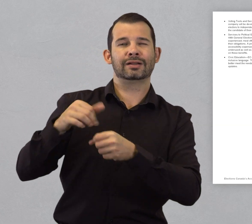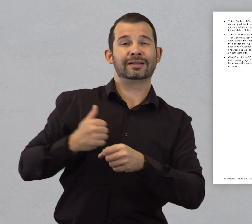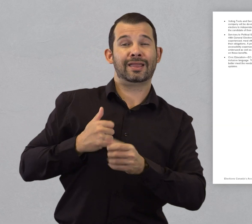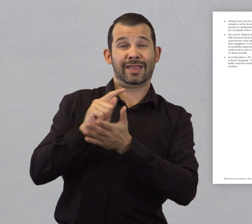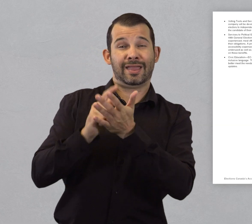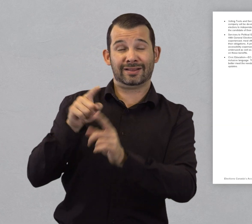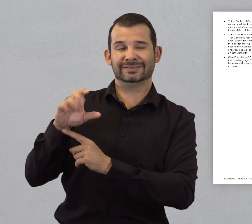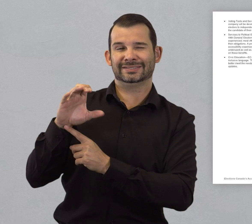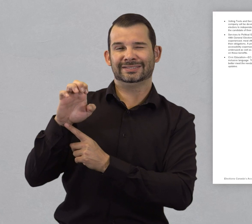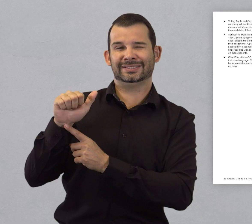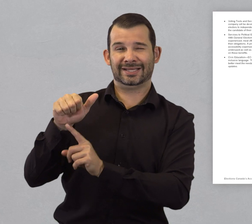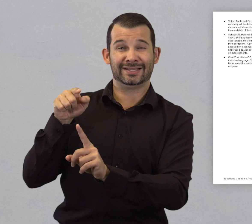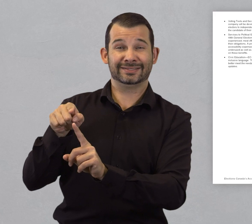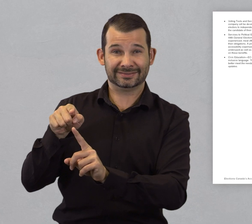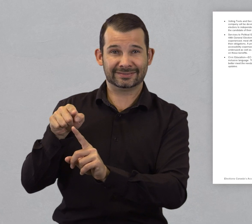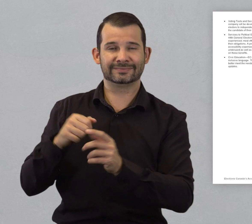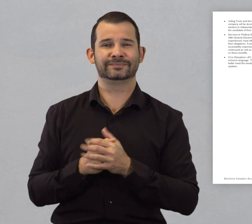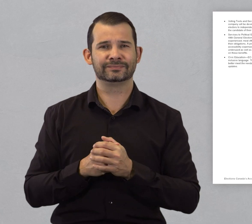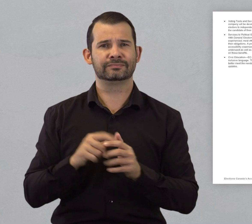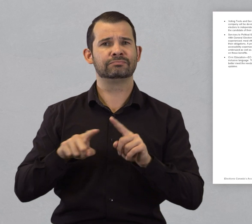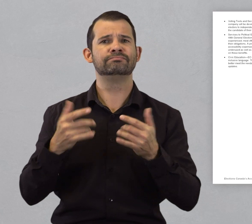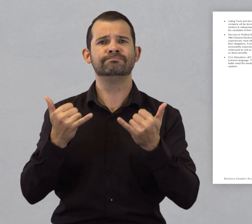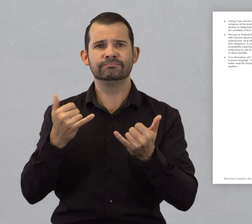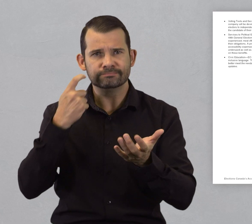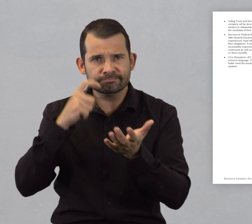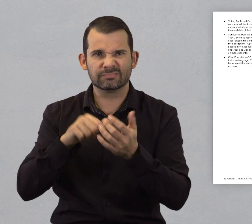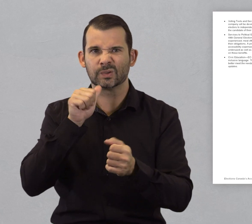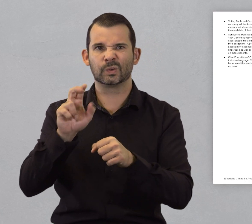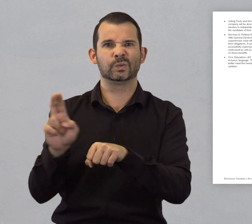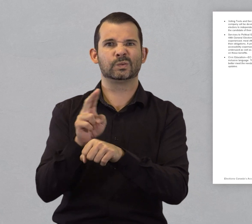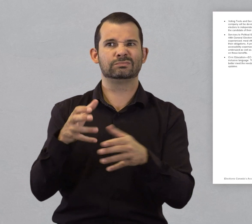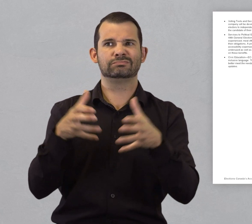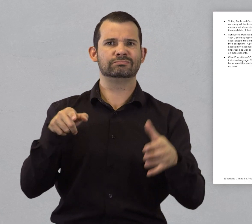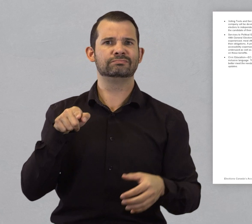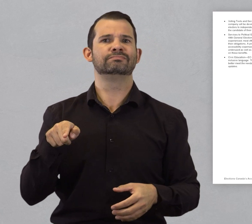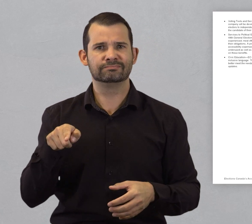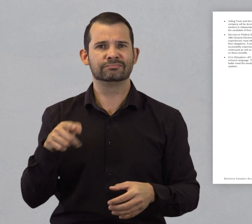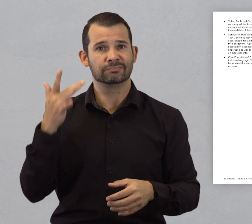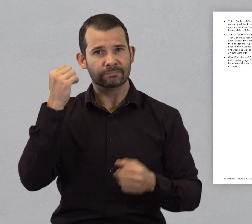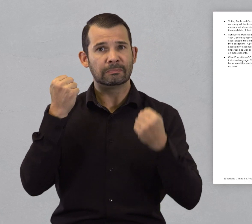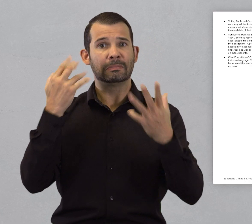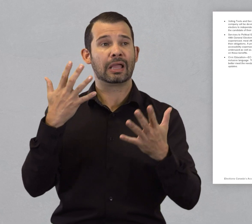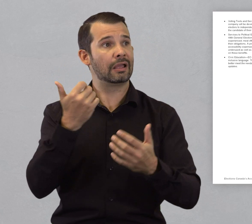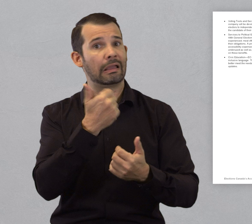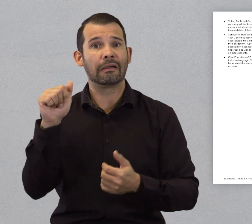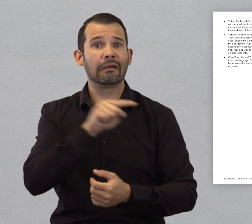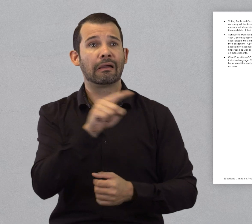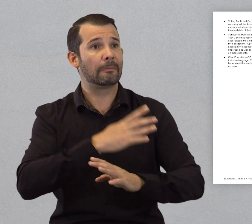are permitted under the Canada Elections Act (CEA) but currently underused as well as any